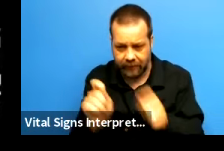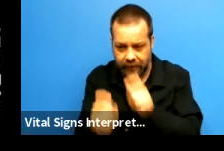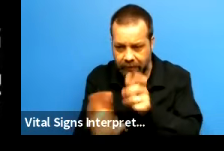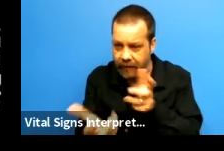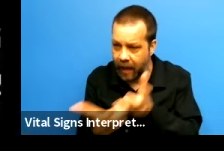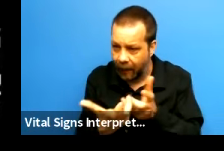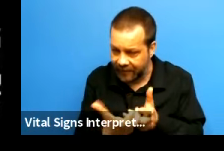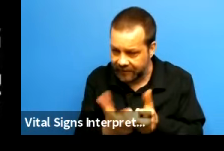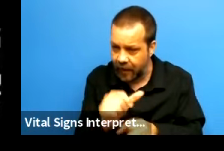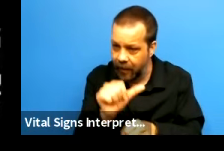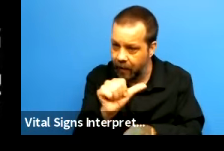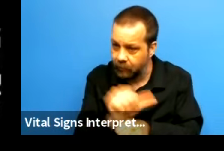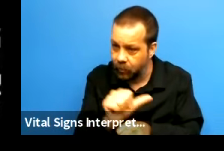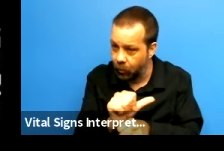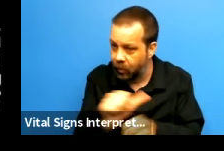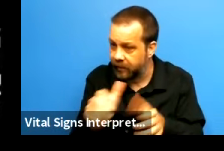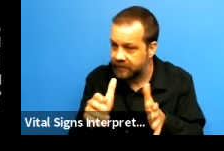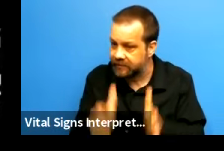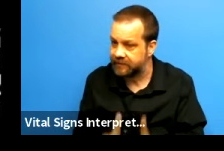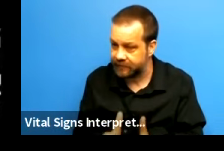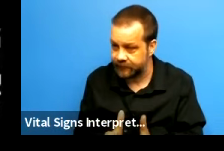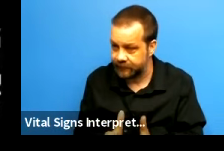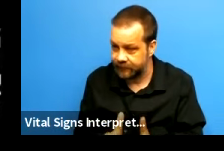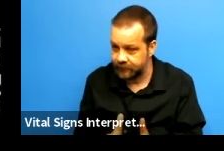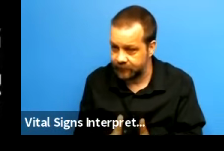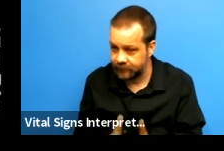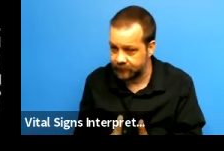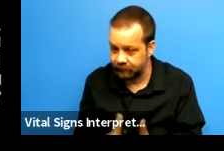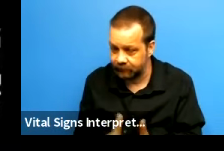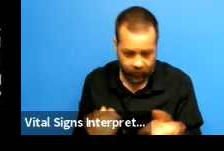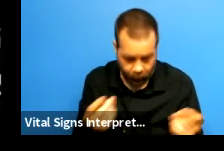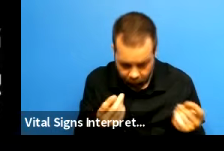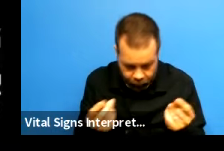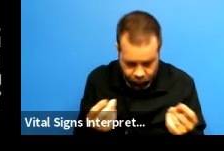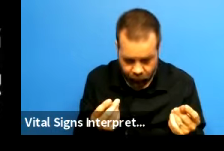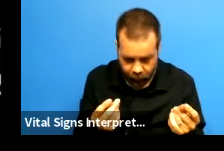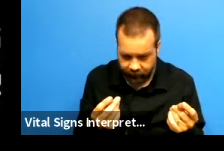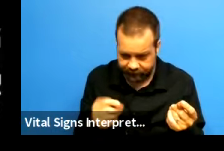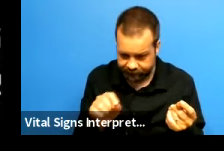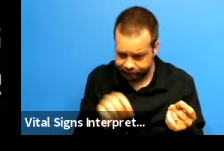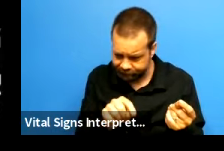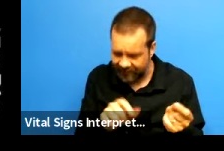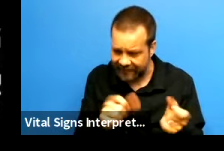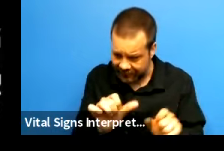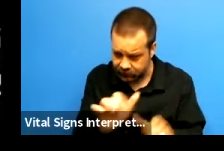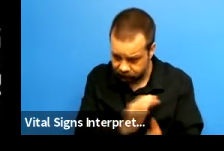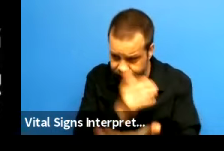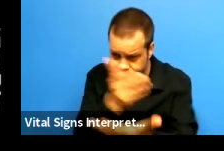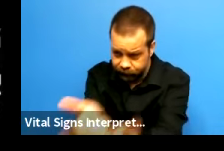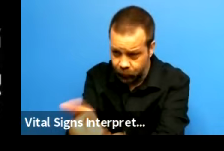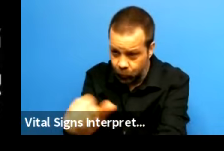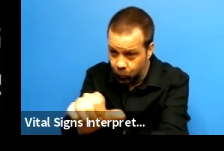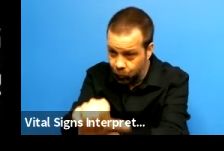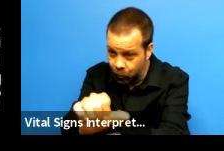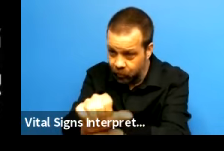and looking at what can be done so employees can still get to work or still be able to work.